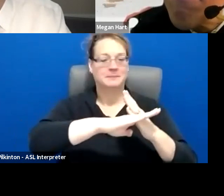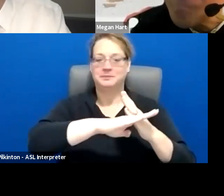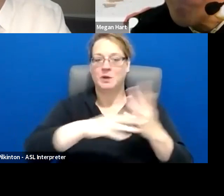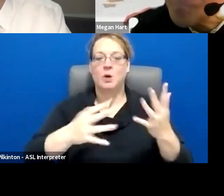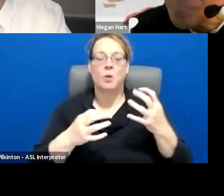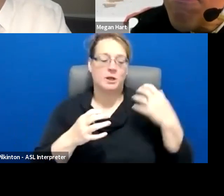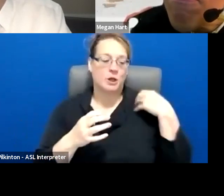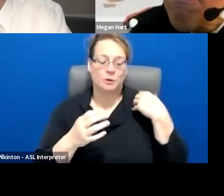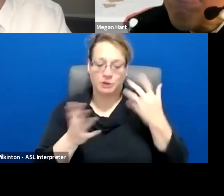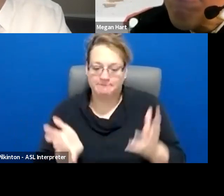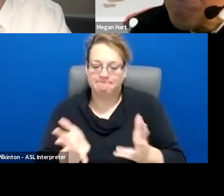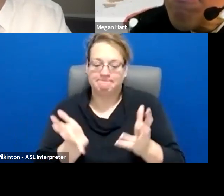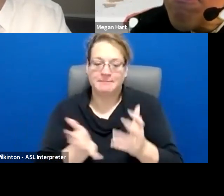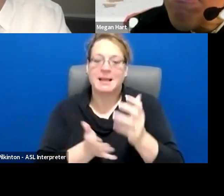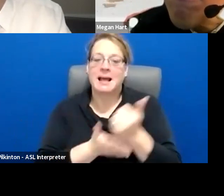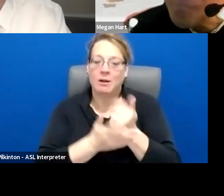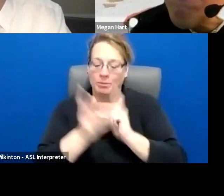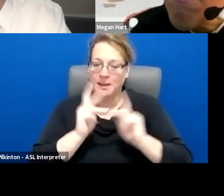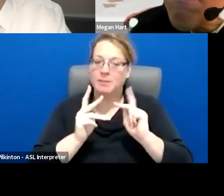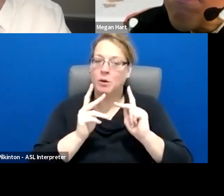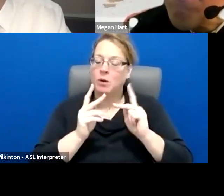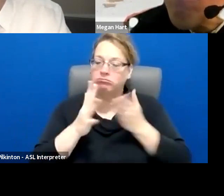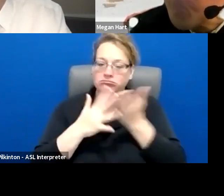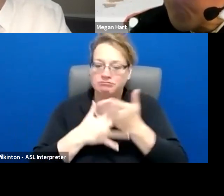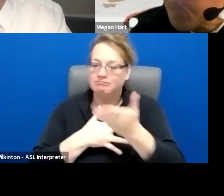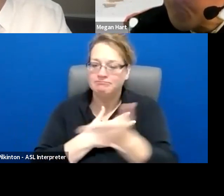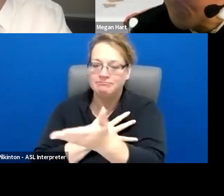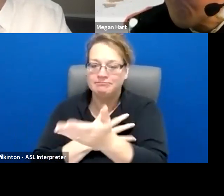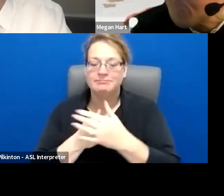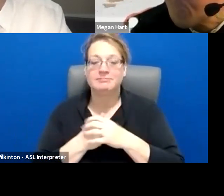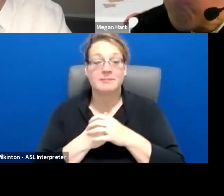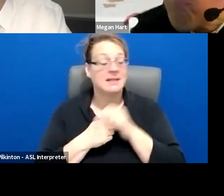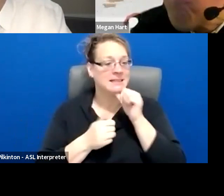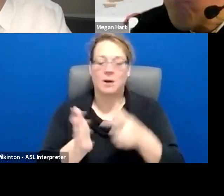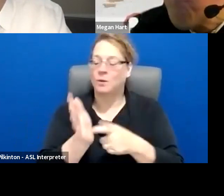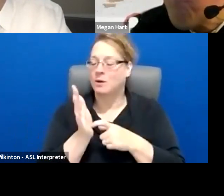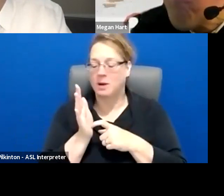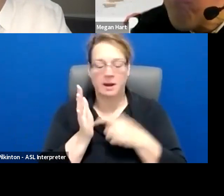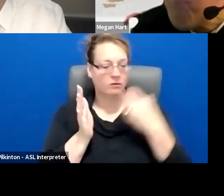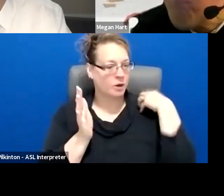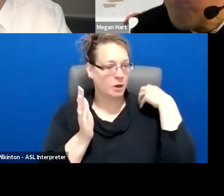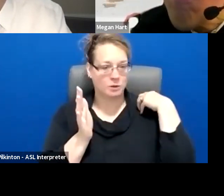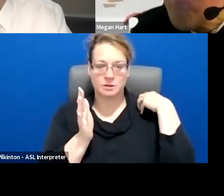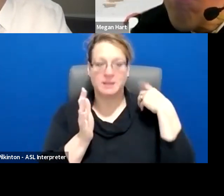that prevent any barriers around our people.